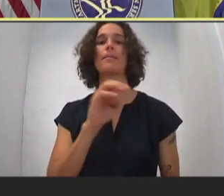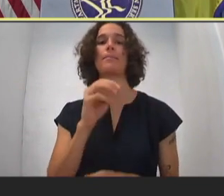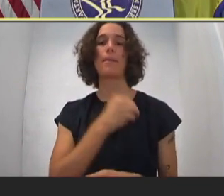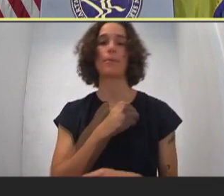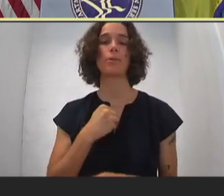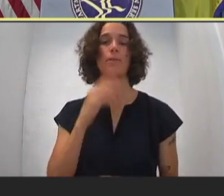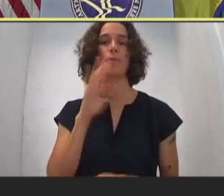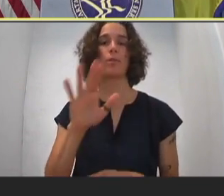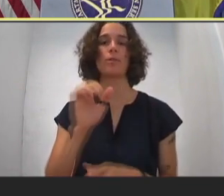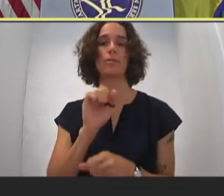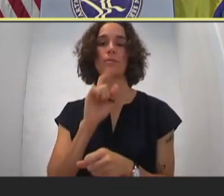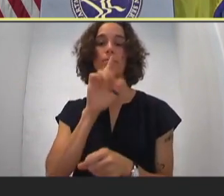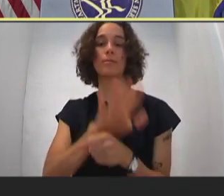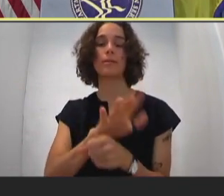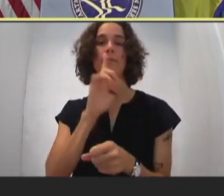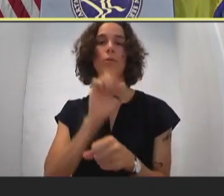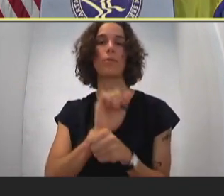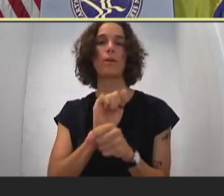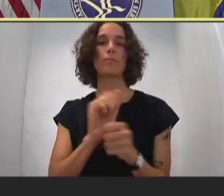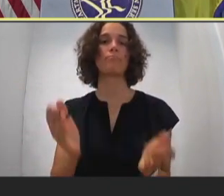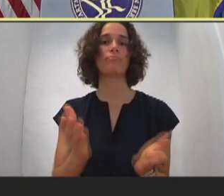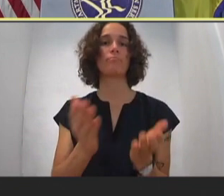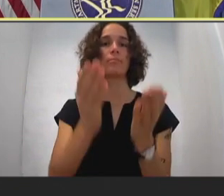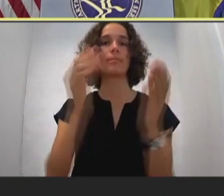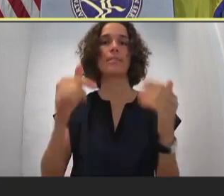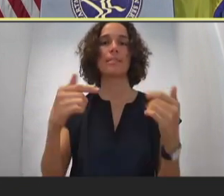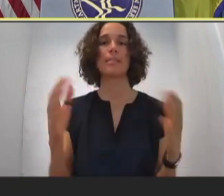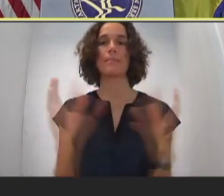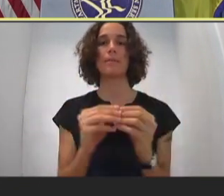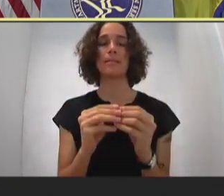I look forward to the presentations and discussions today and tomorrow.